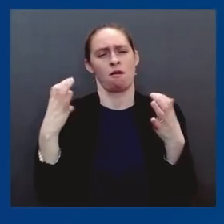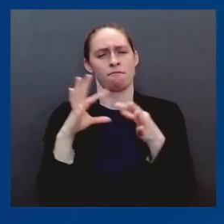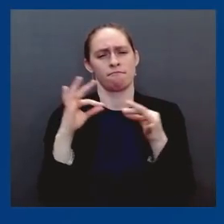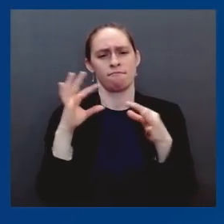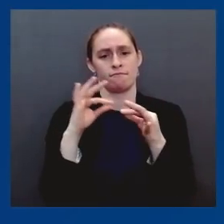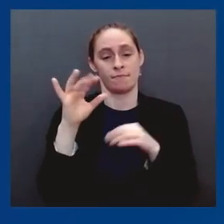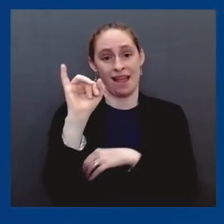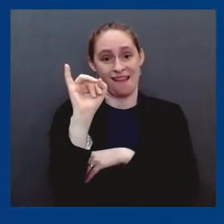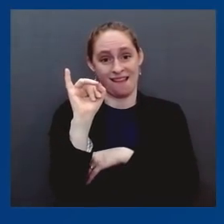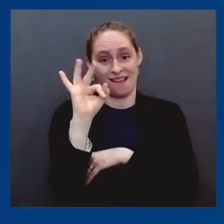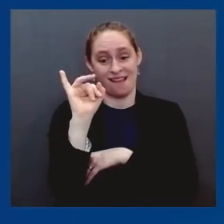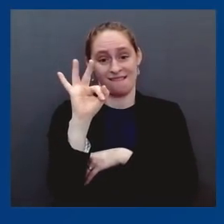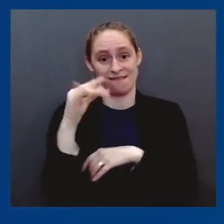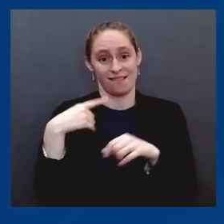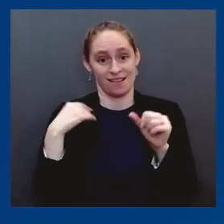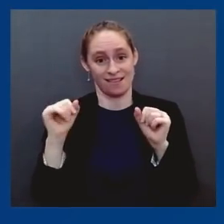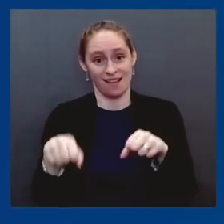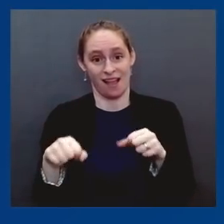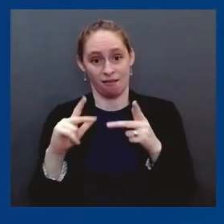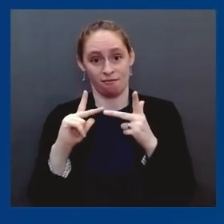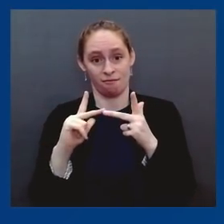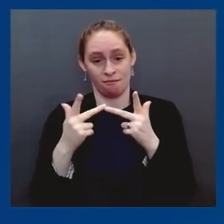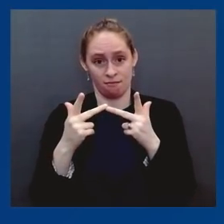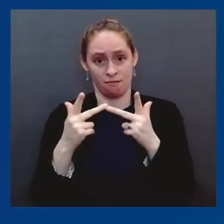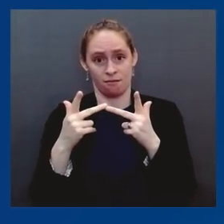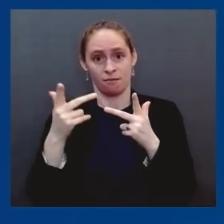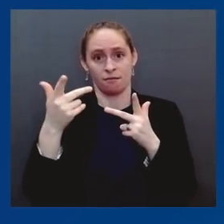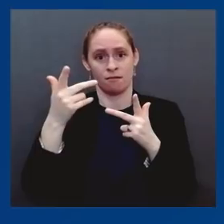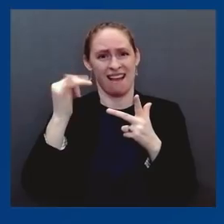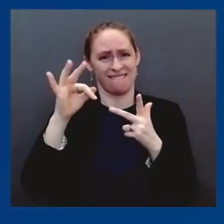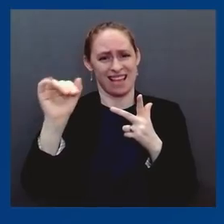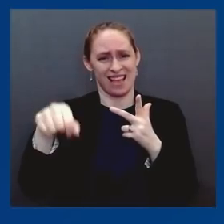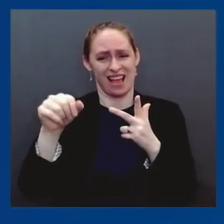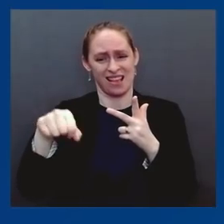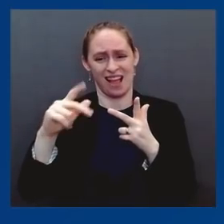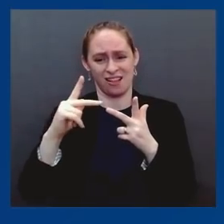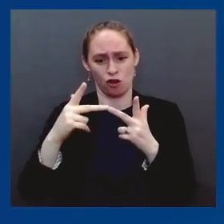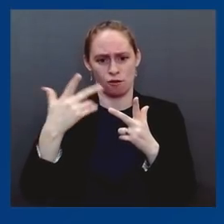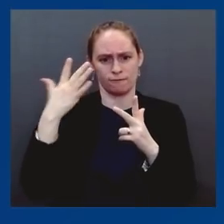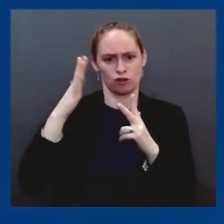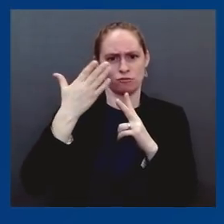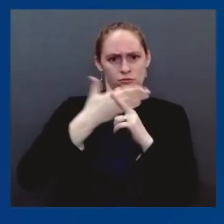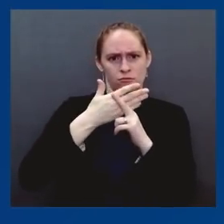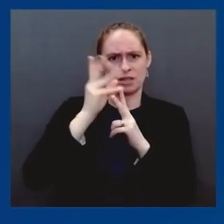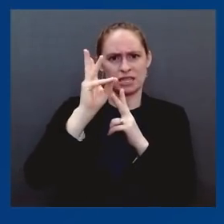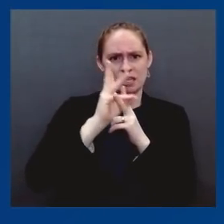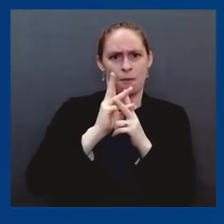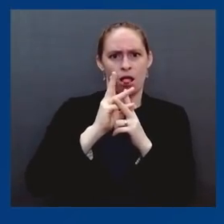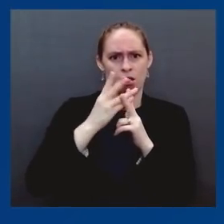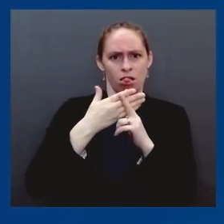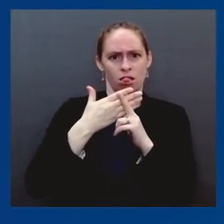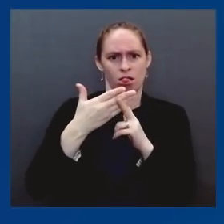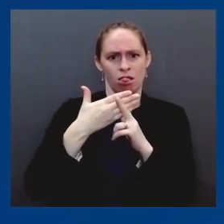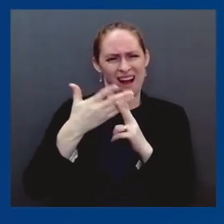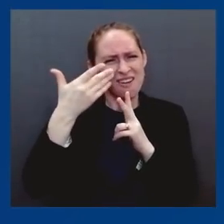With regard to your question specifically about people who have received two doses of their mRNA or perhaps just one dose of a J&J vaccine